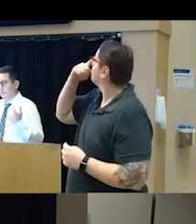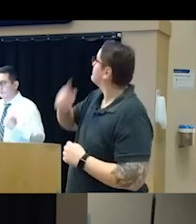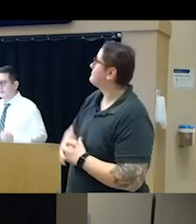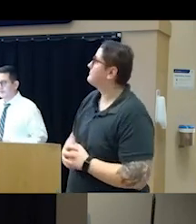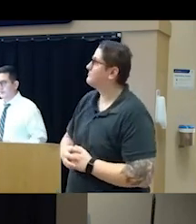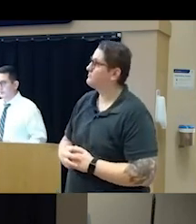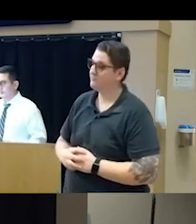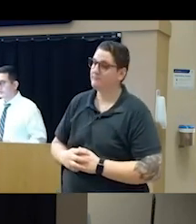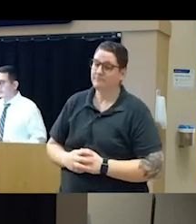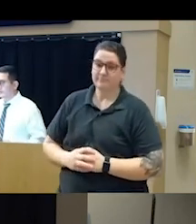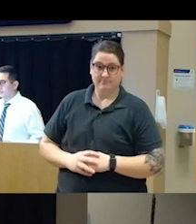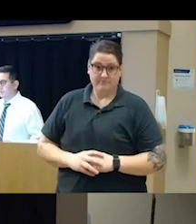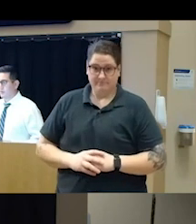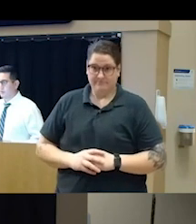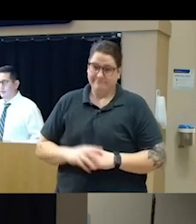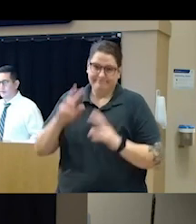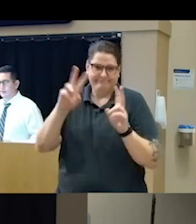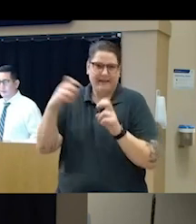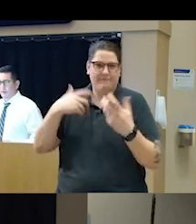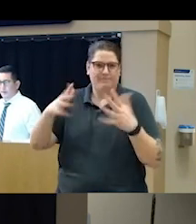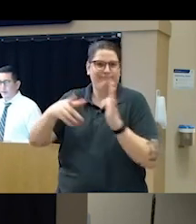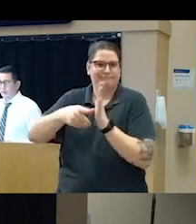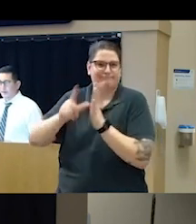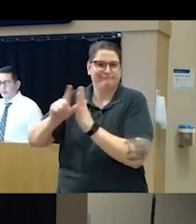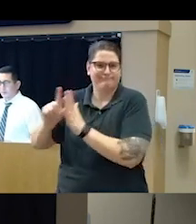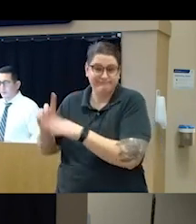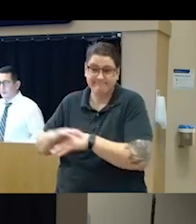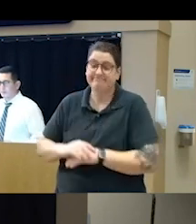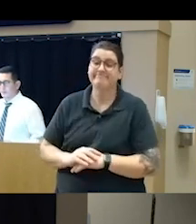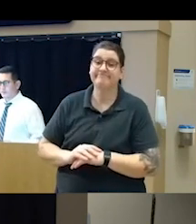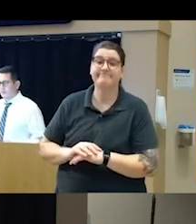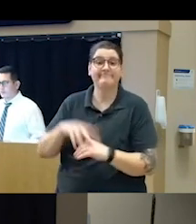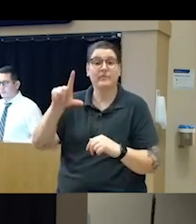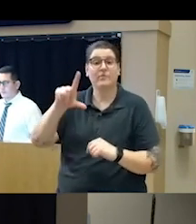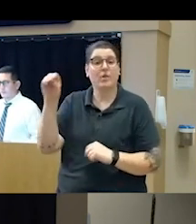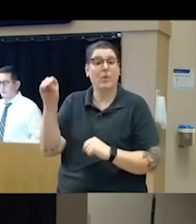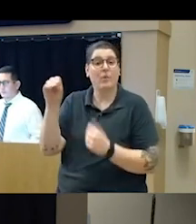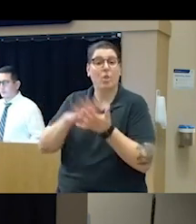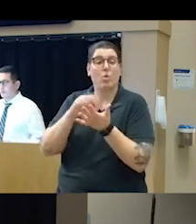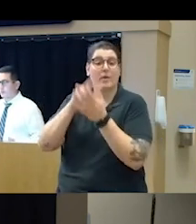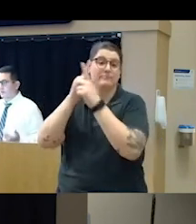of my titles that we went over already and here are some learning objectives and so we're going